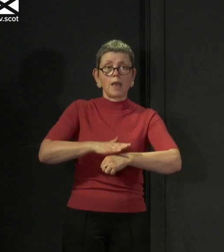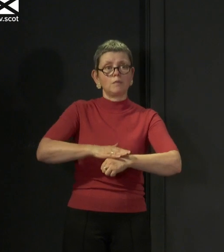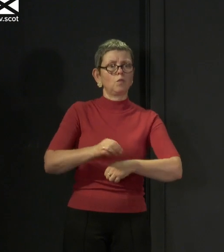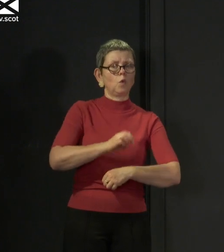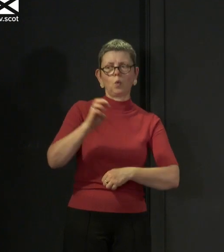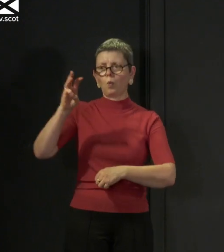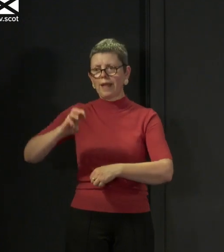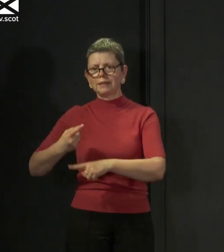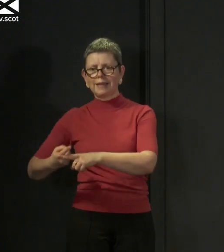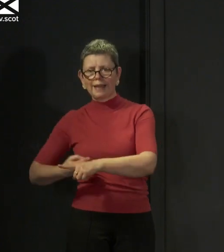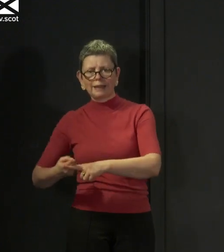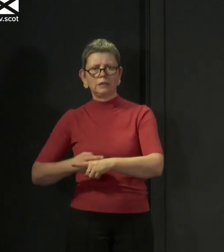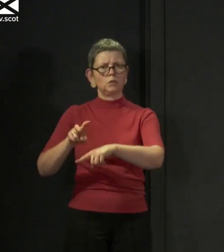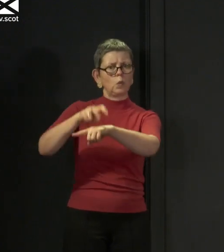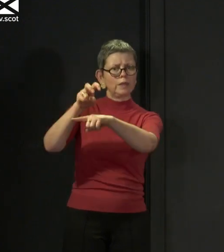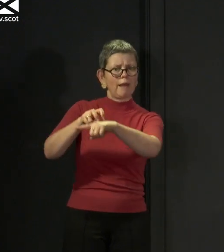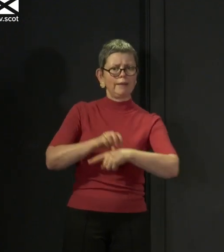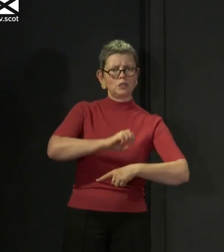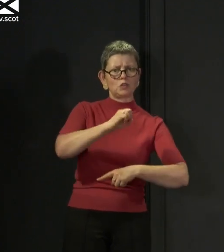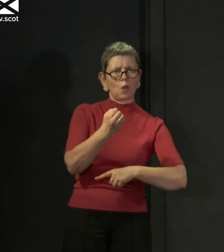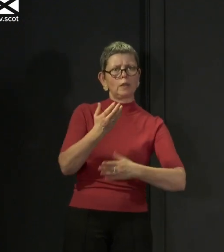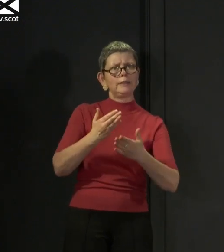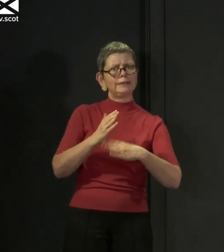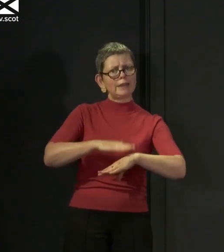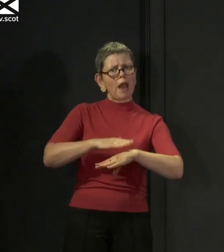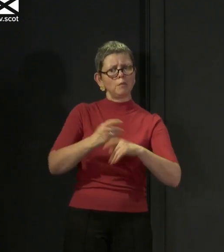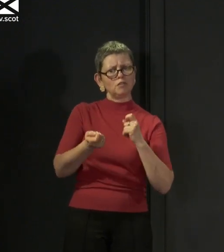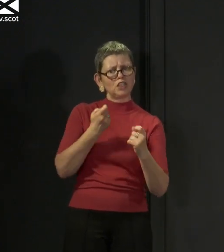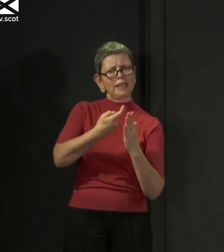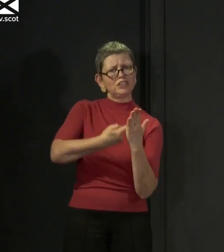of the infection, the level of the virus, is at different stages, because of the timing